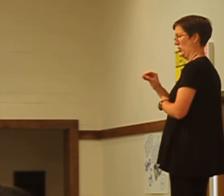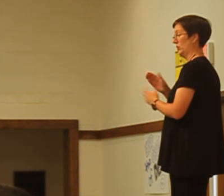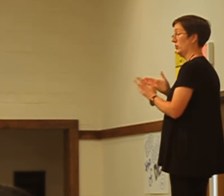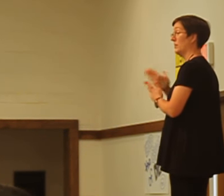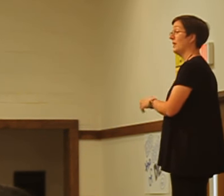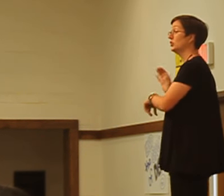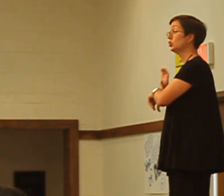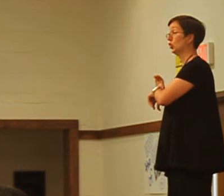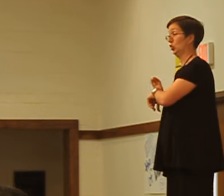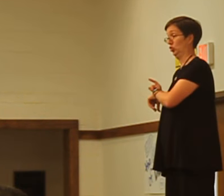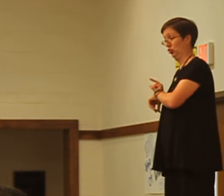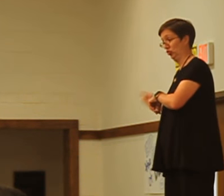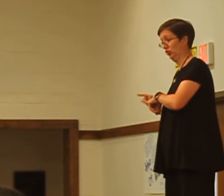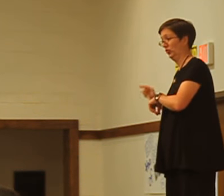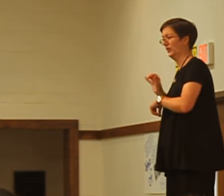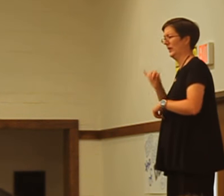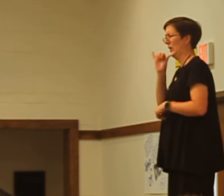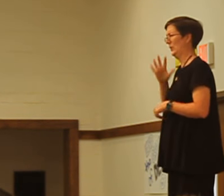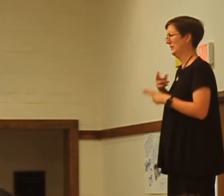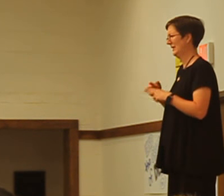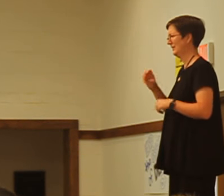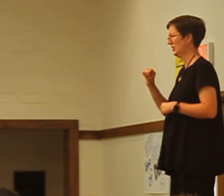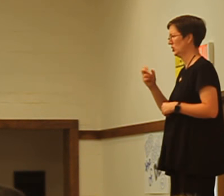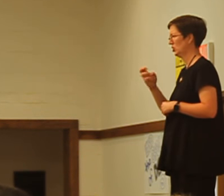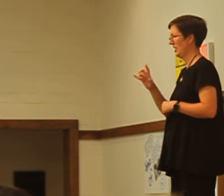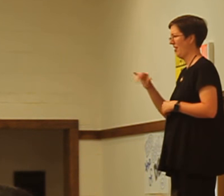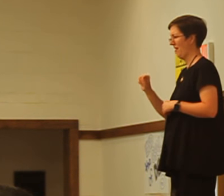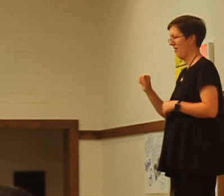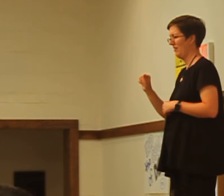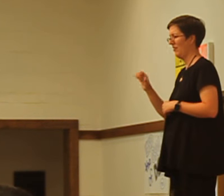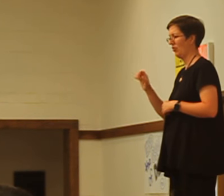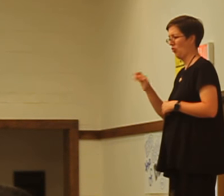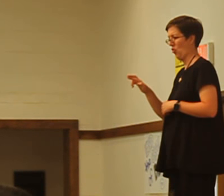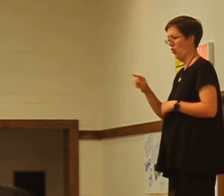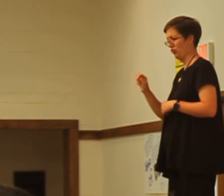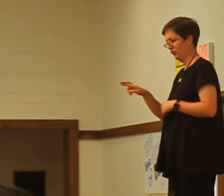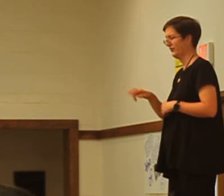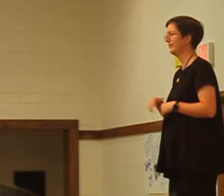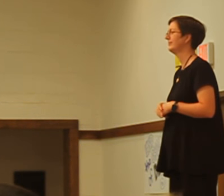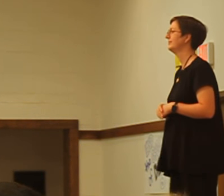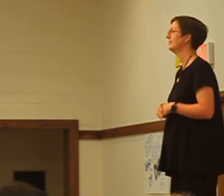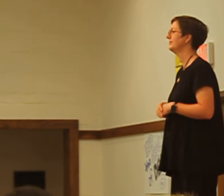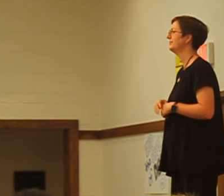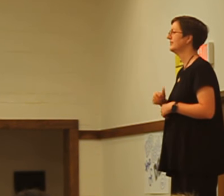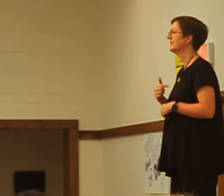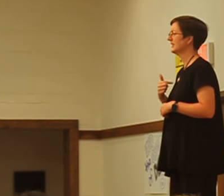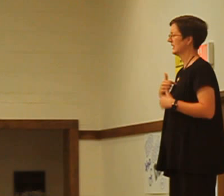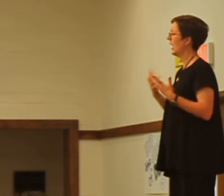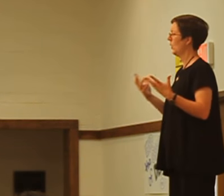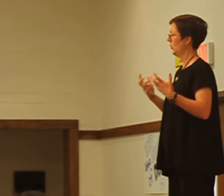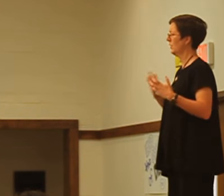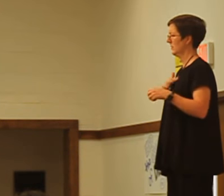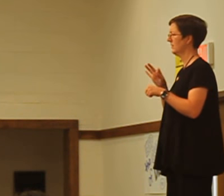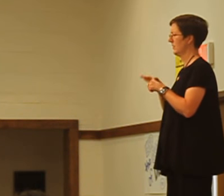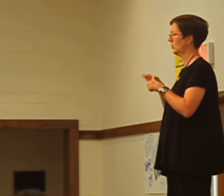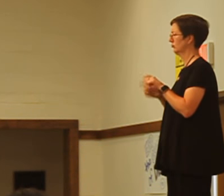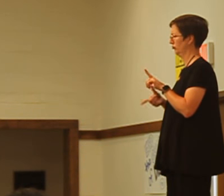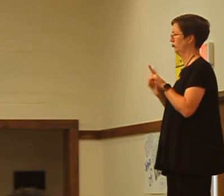I'm sure none of you know her, Sheila Carter. I was interested in getting my rights restored.